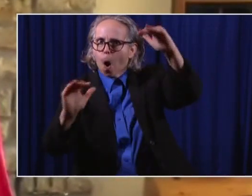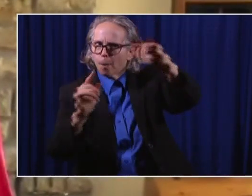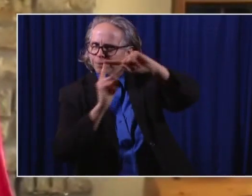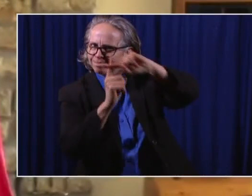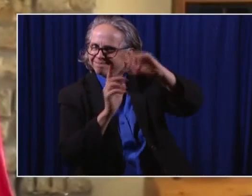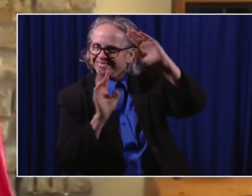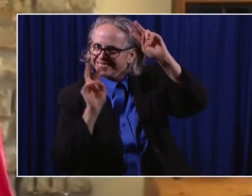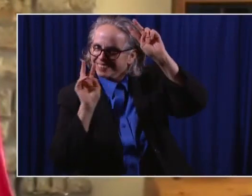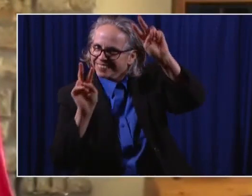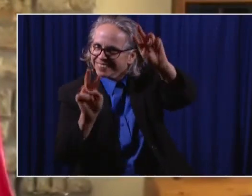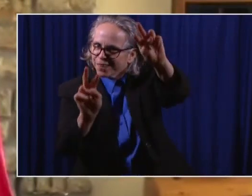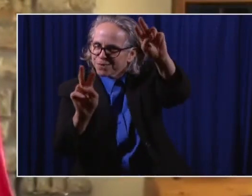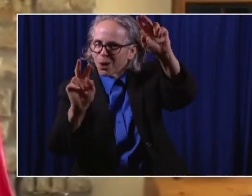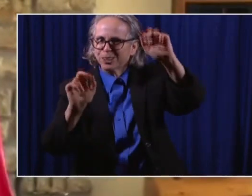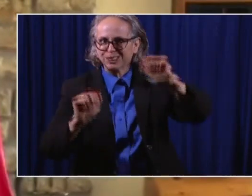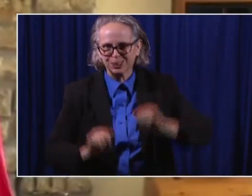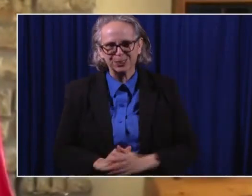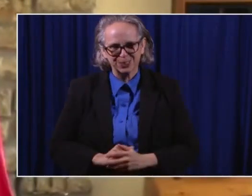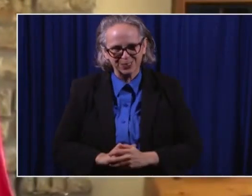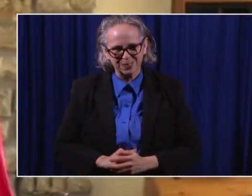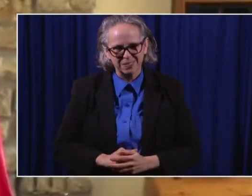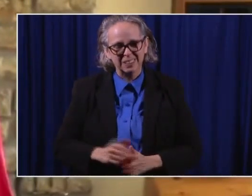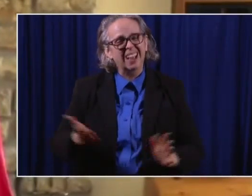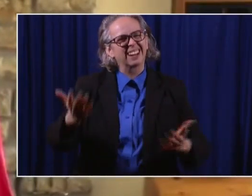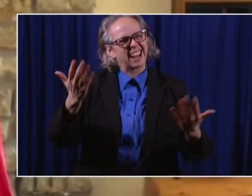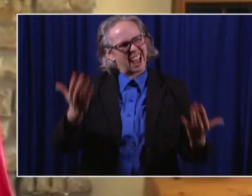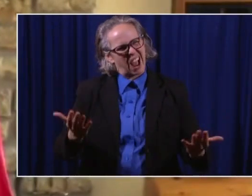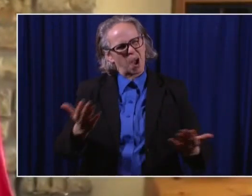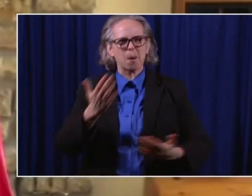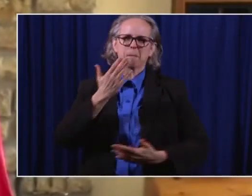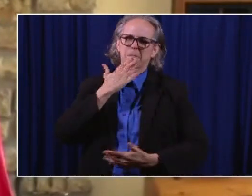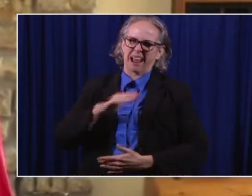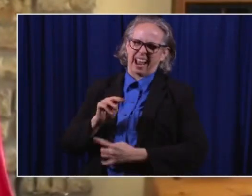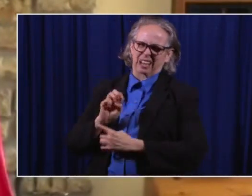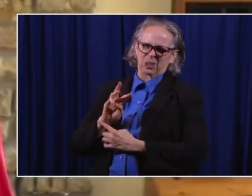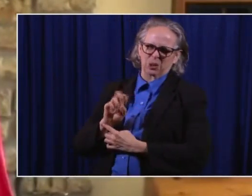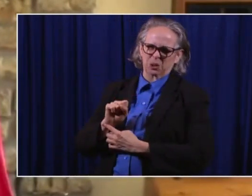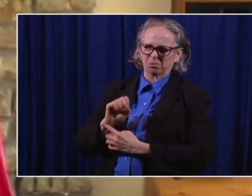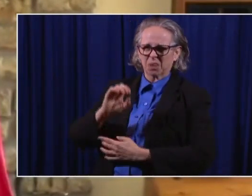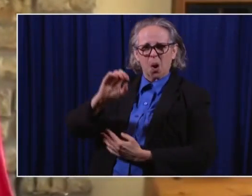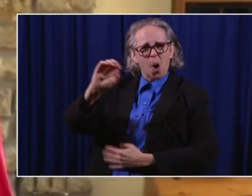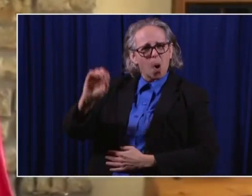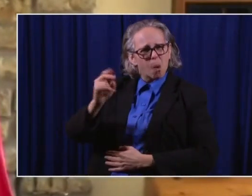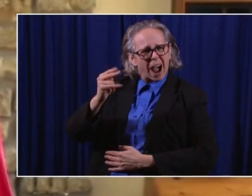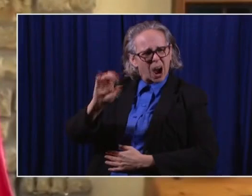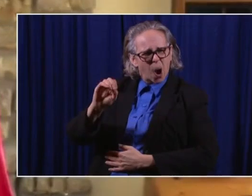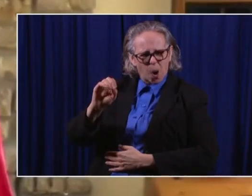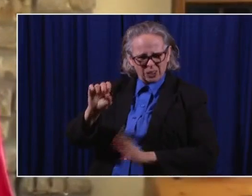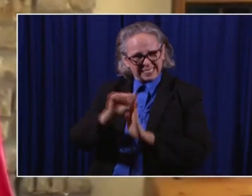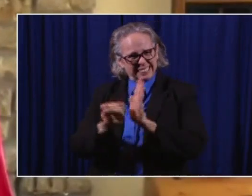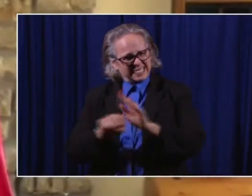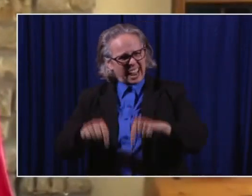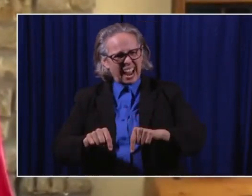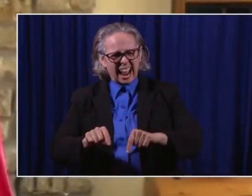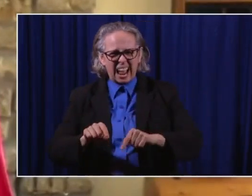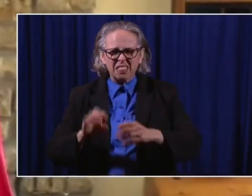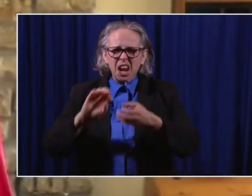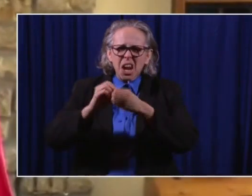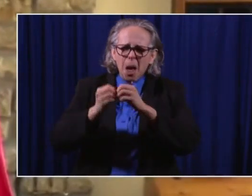HELP IS ON THE WAY FOR US IN OHIO AND ACROSS THE VERY GOOD NEWS. THE BAD NEWS IS THAT OUR